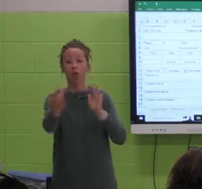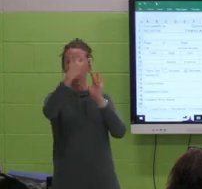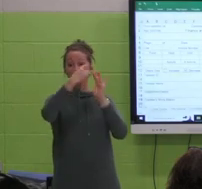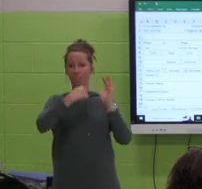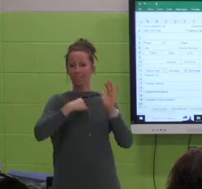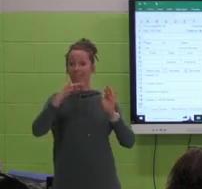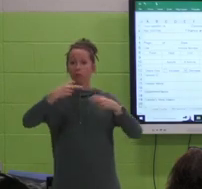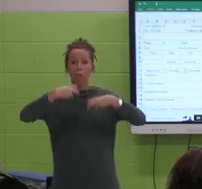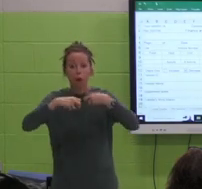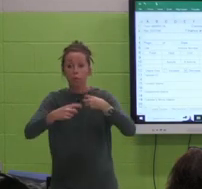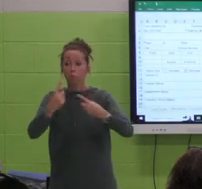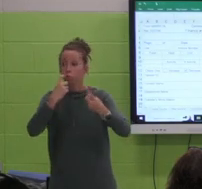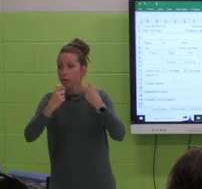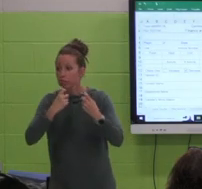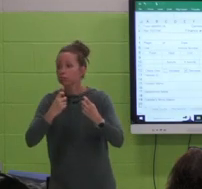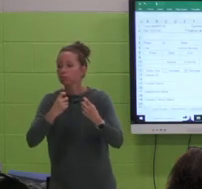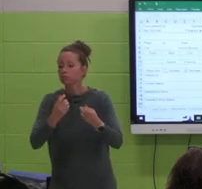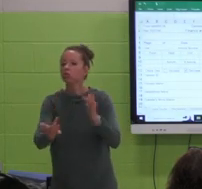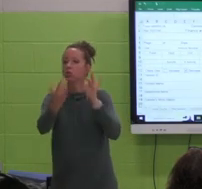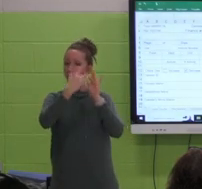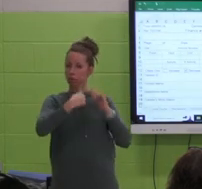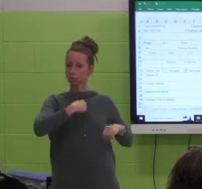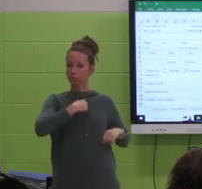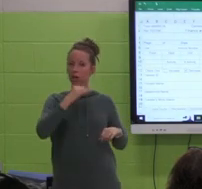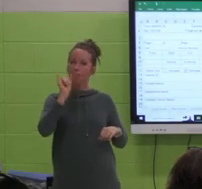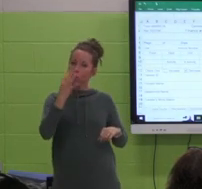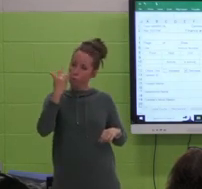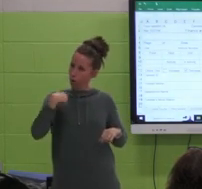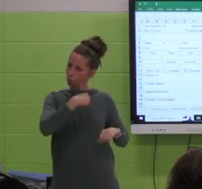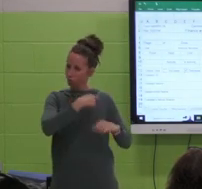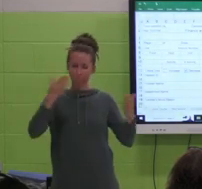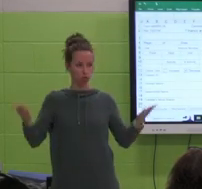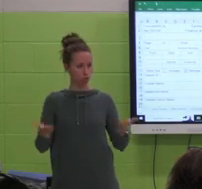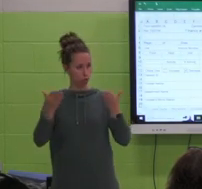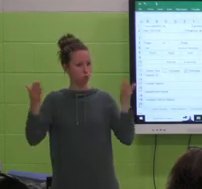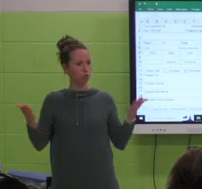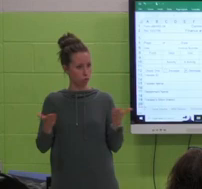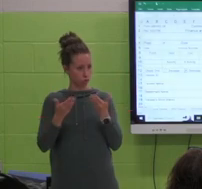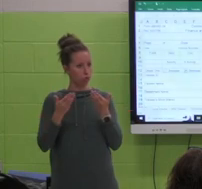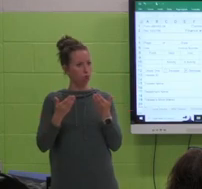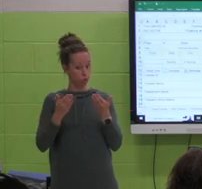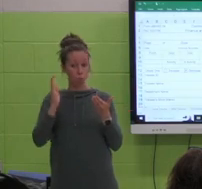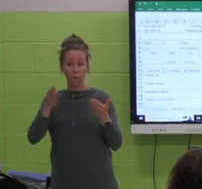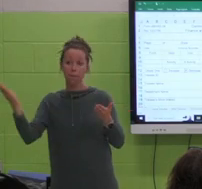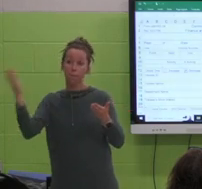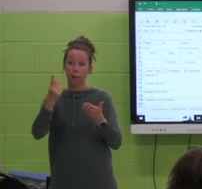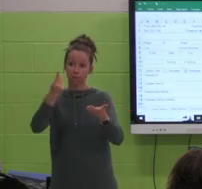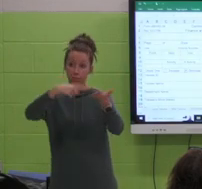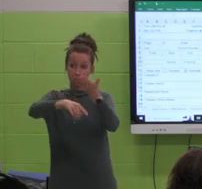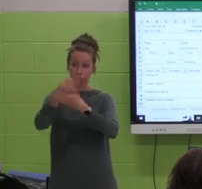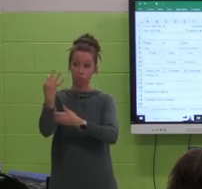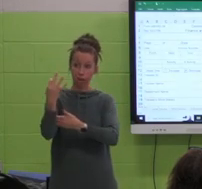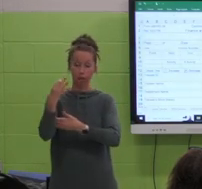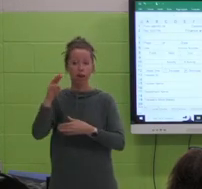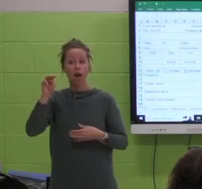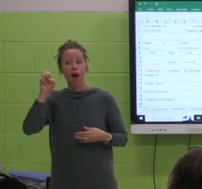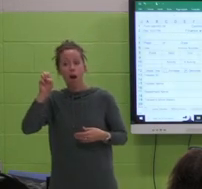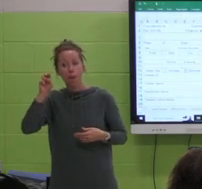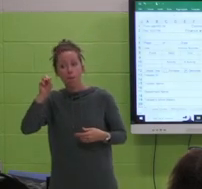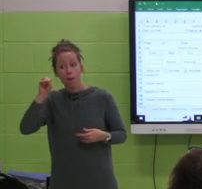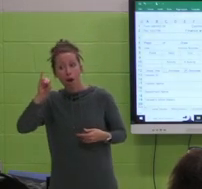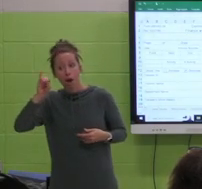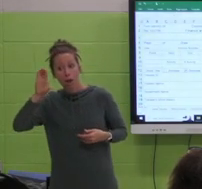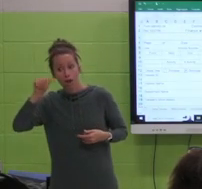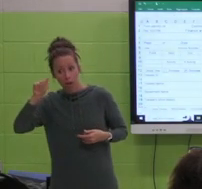you have questions that's why we're here okay so we'll be back next Friday Monica this is a travel